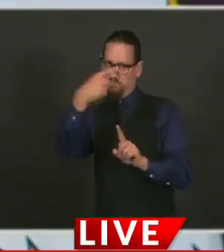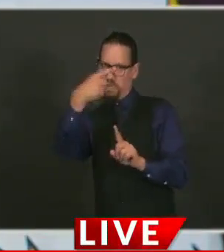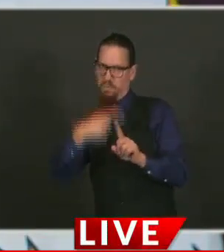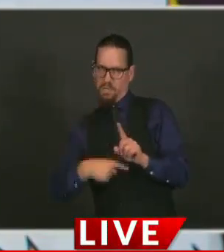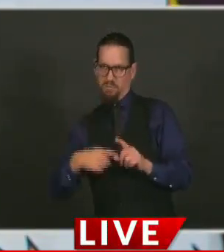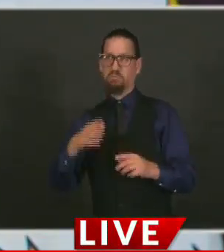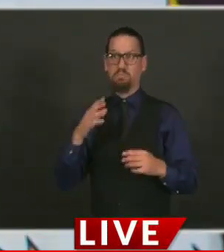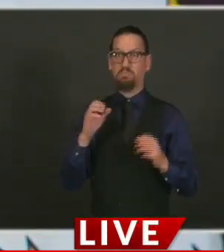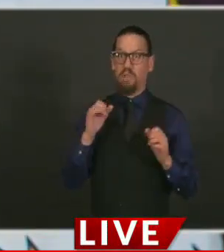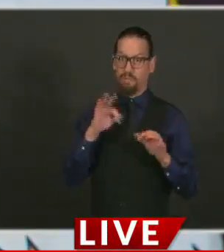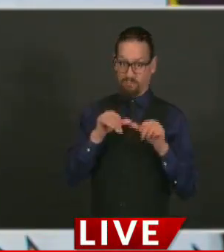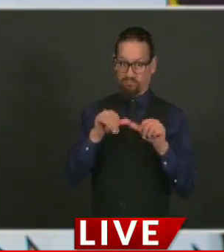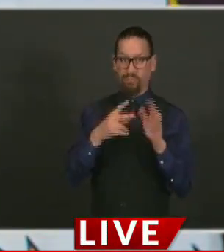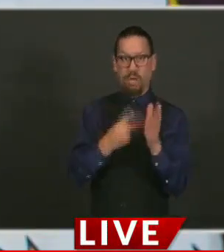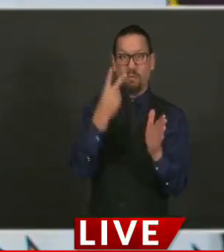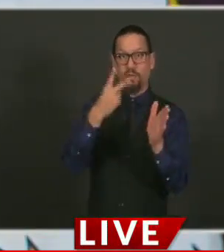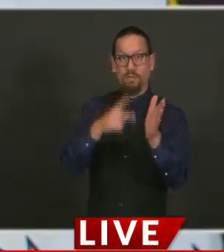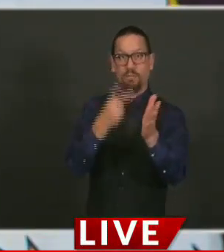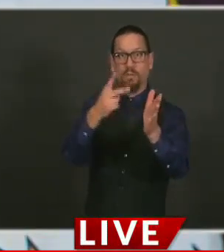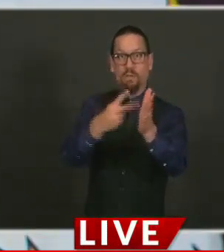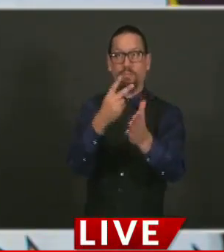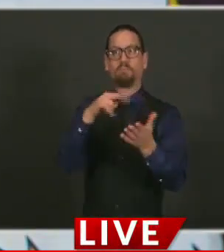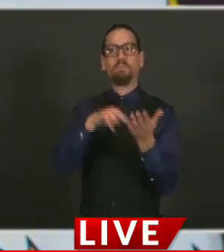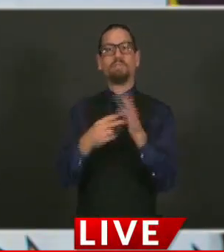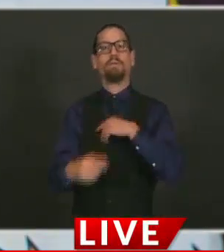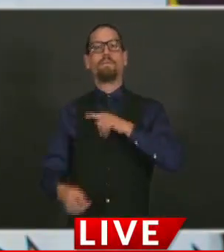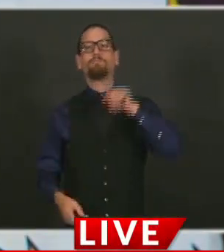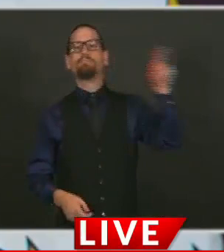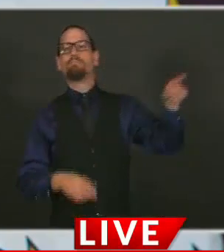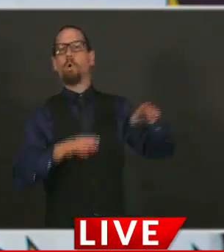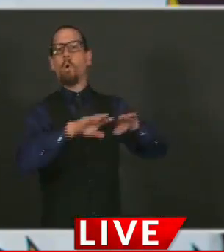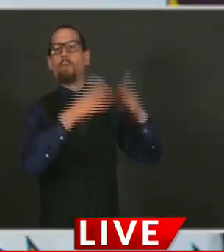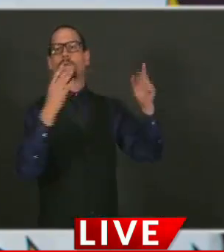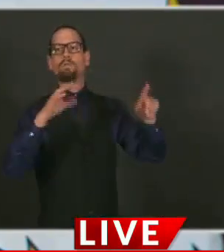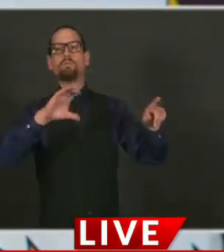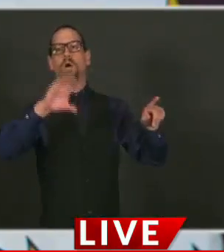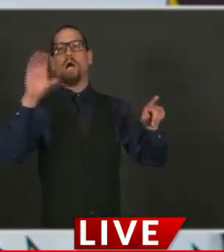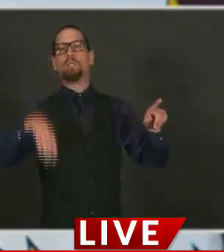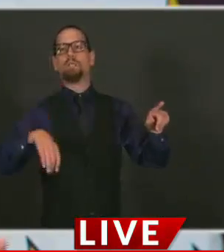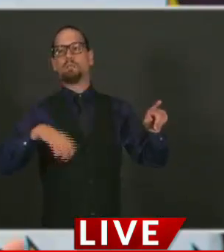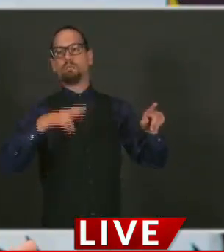D. WE WILL BE AT THAT IN FOUR